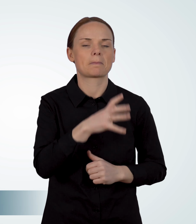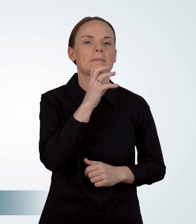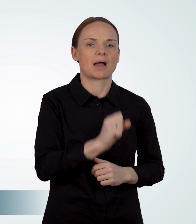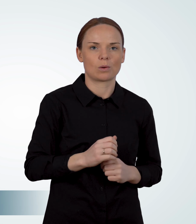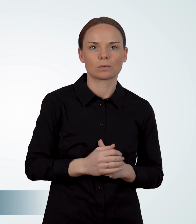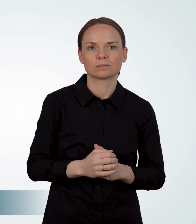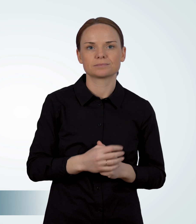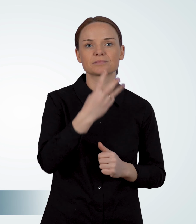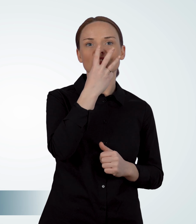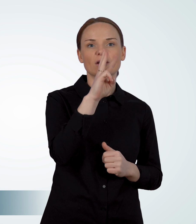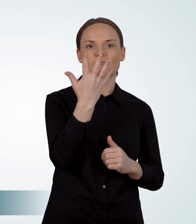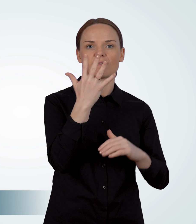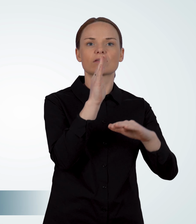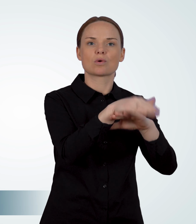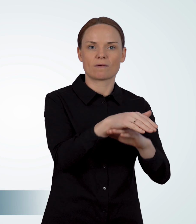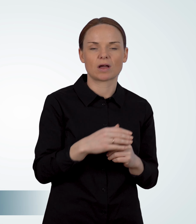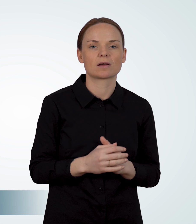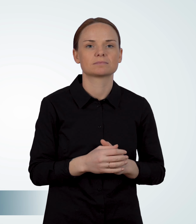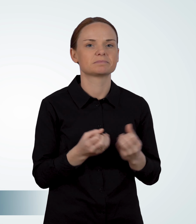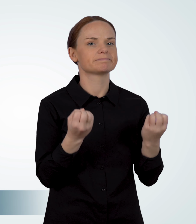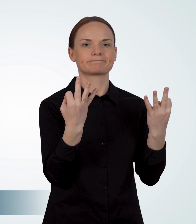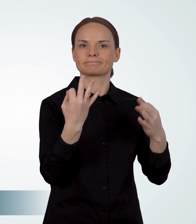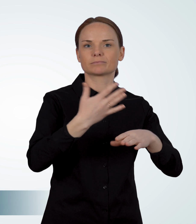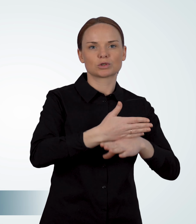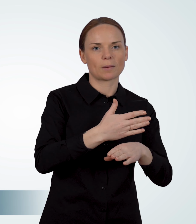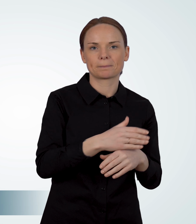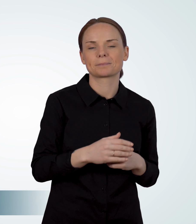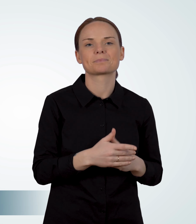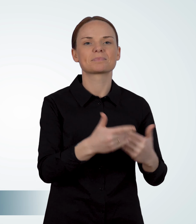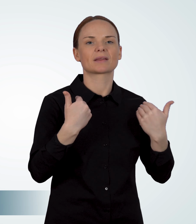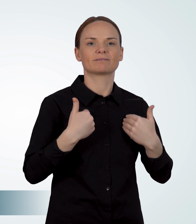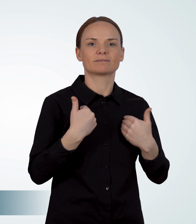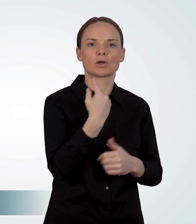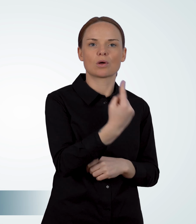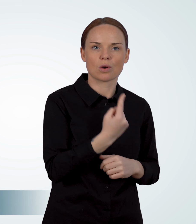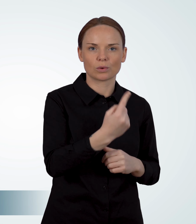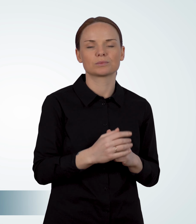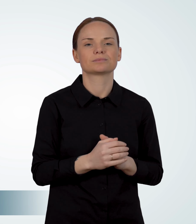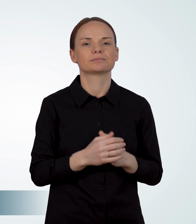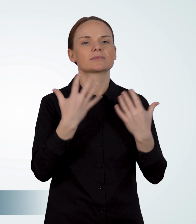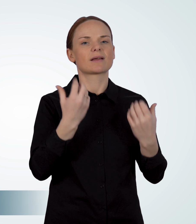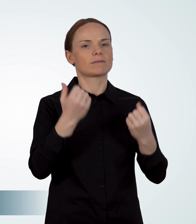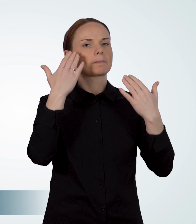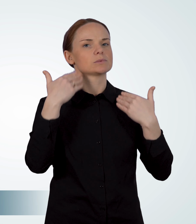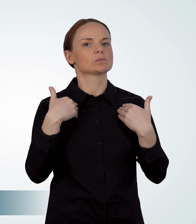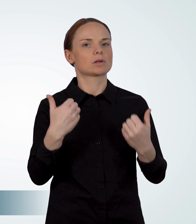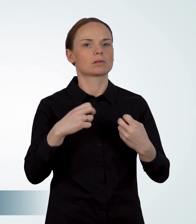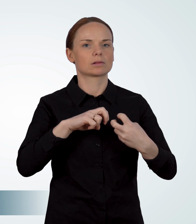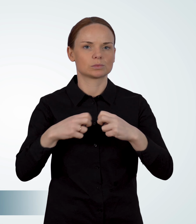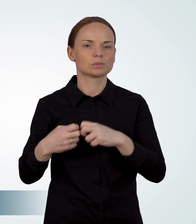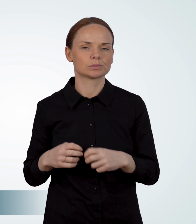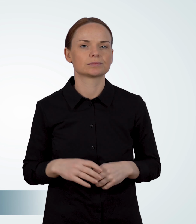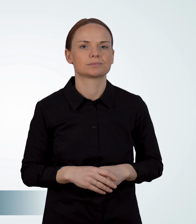• male • over 35 • unemployed • living alone • experiencing mental health issues.